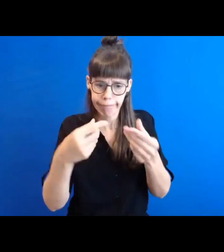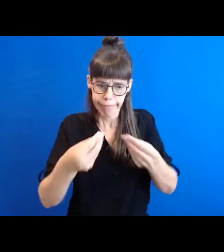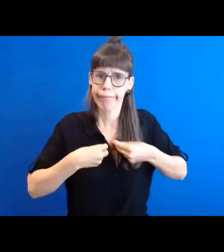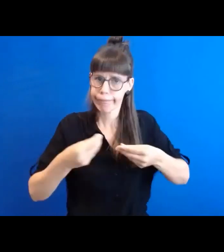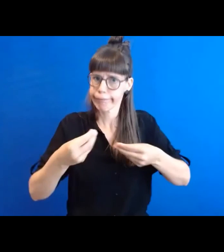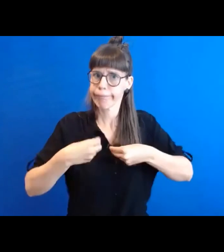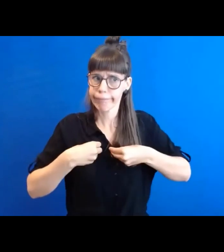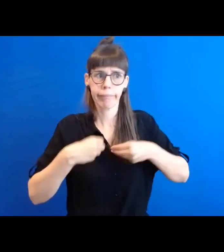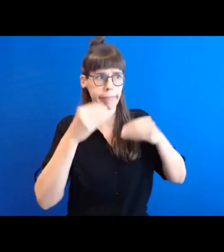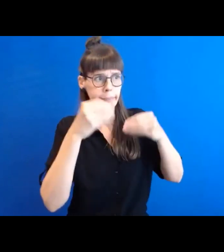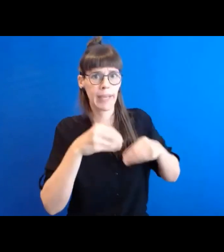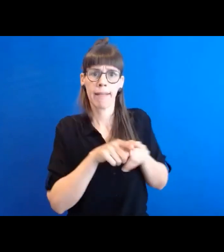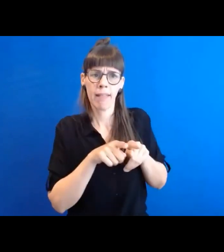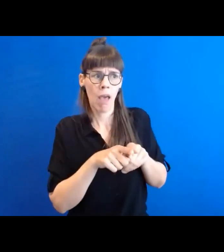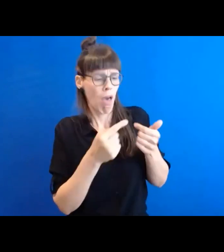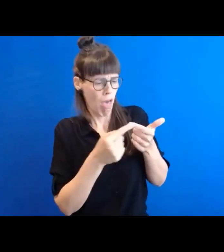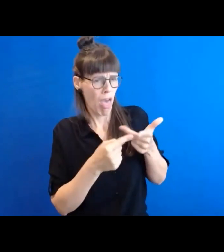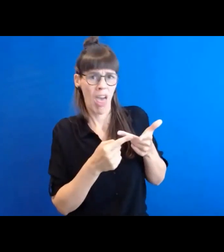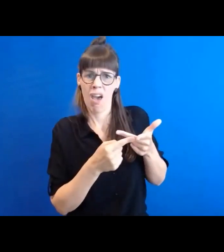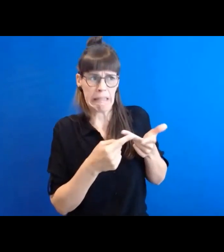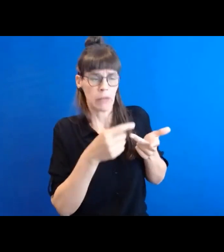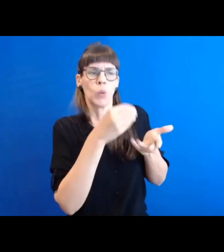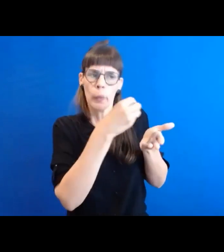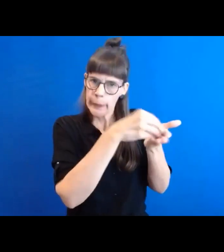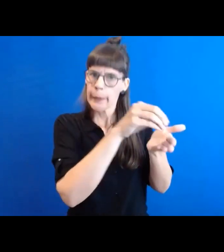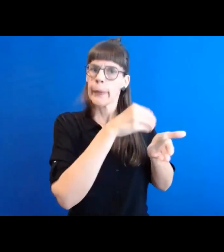food and tickets to --